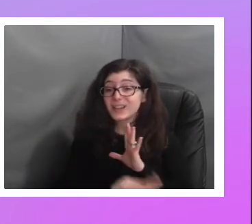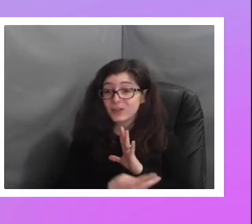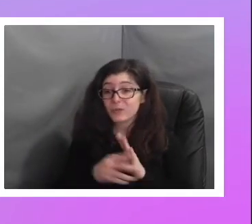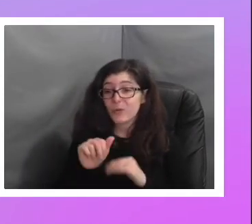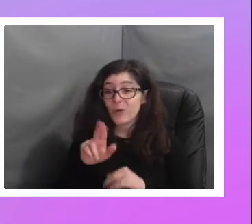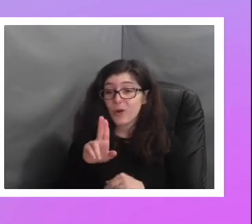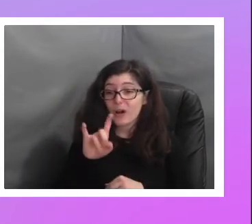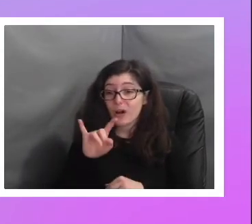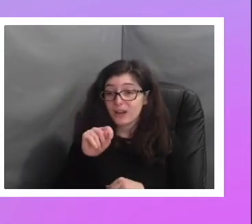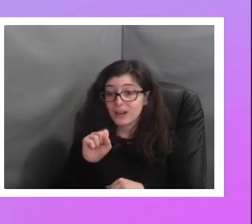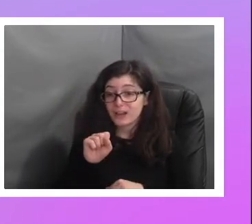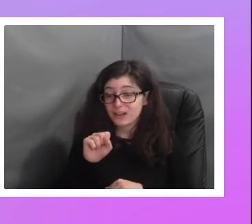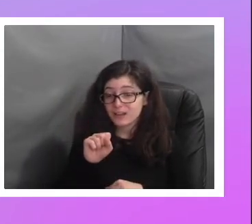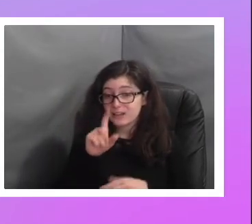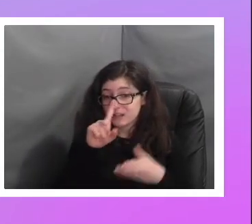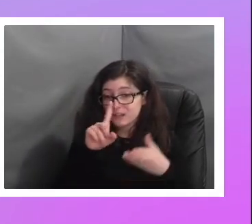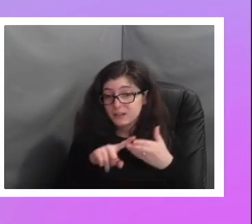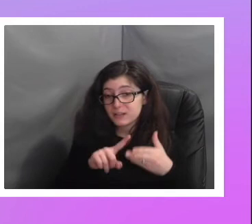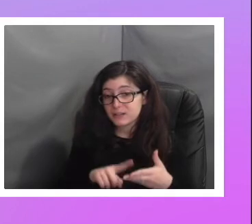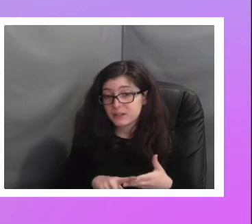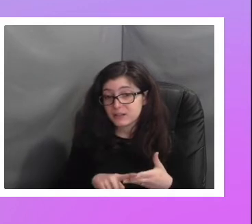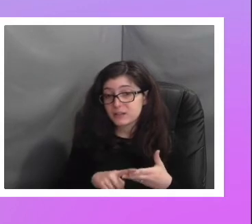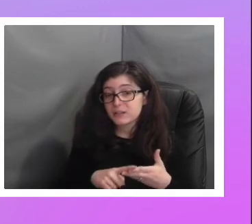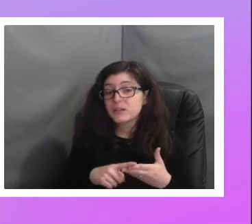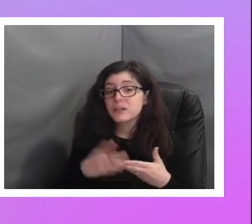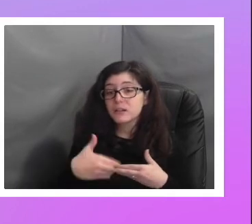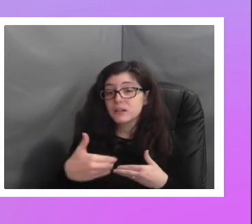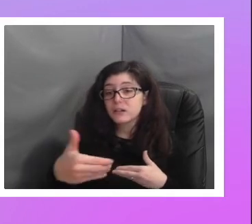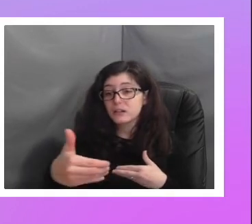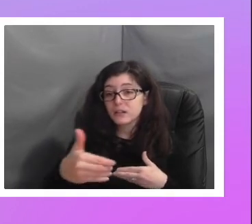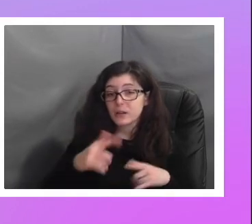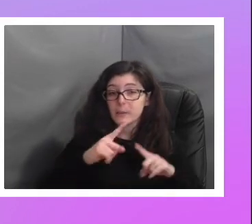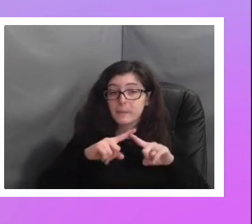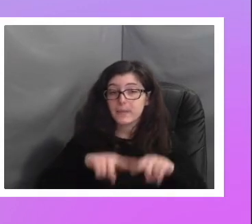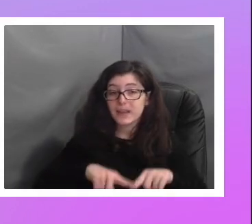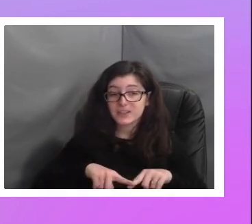that are based on how good each business unit's controls are